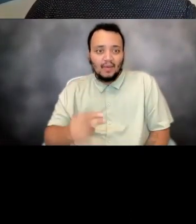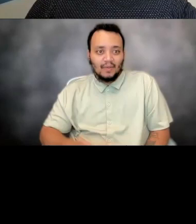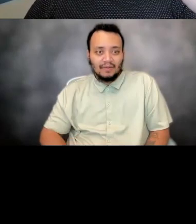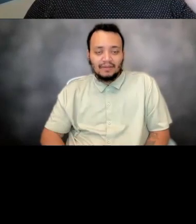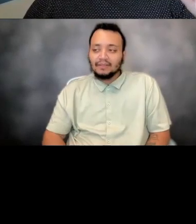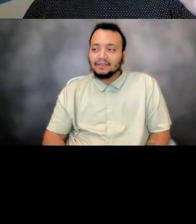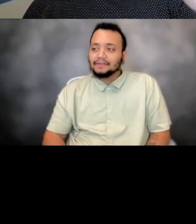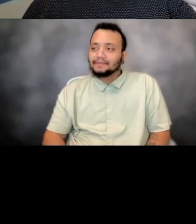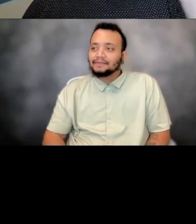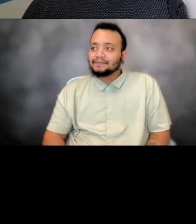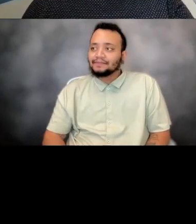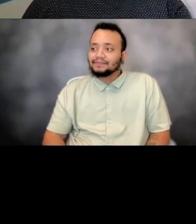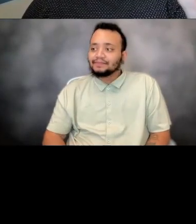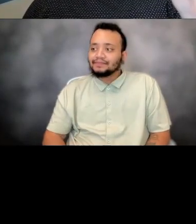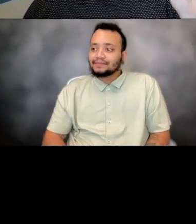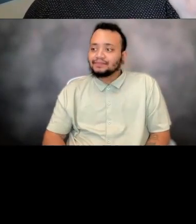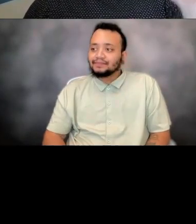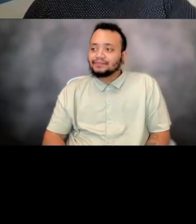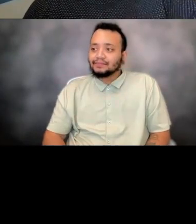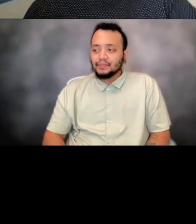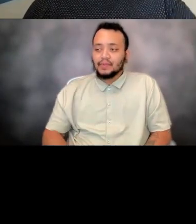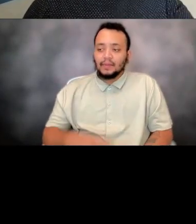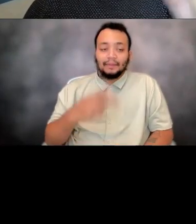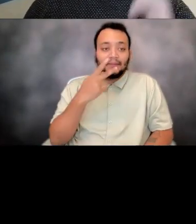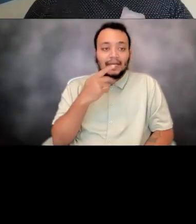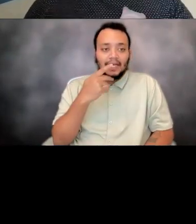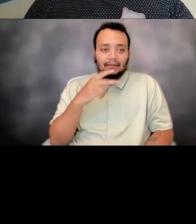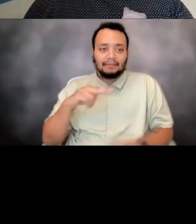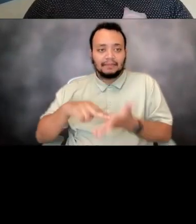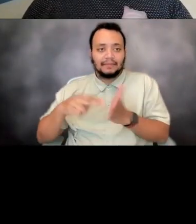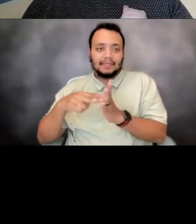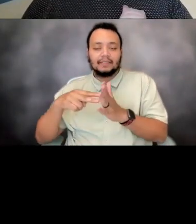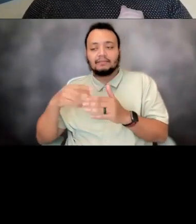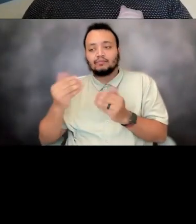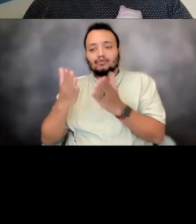The provider here is the pink color or the top line of each.